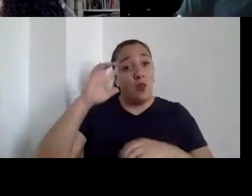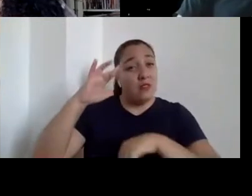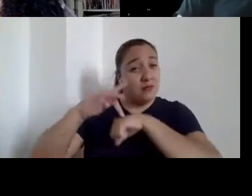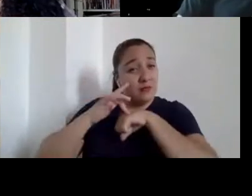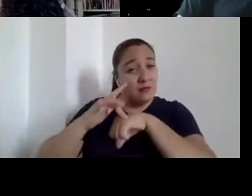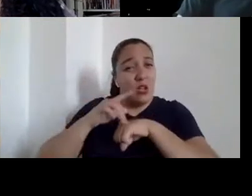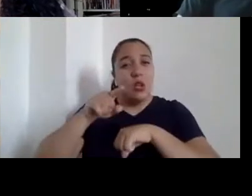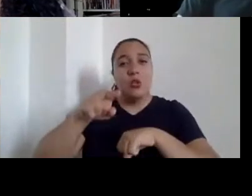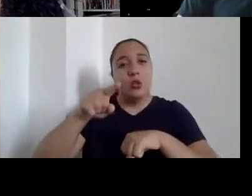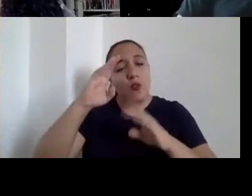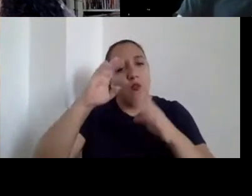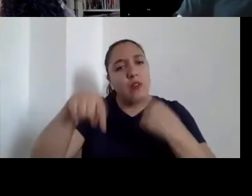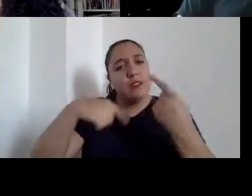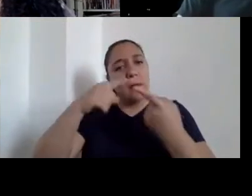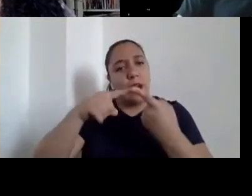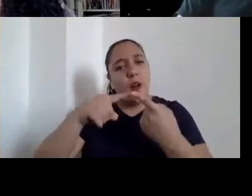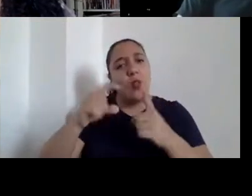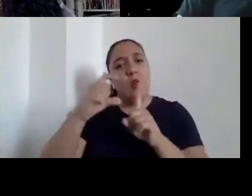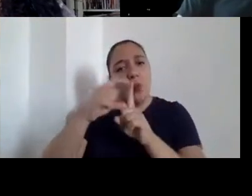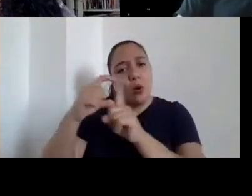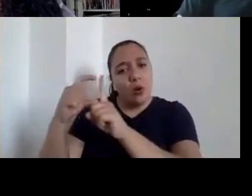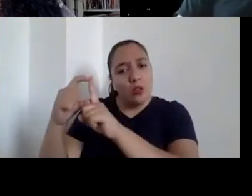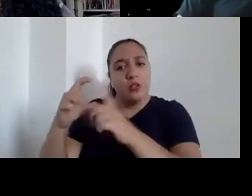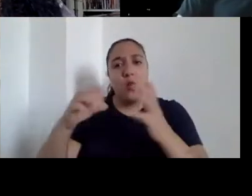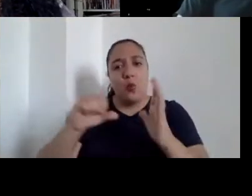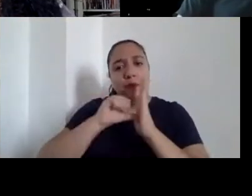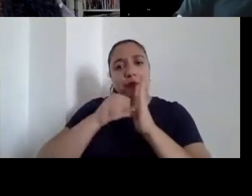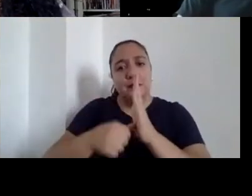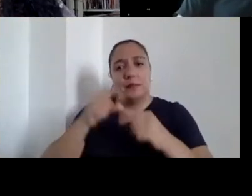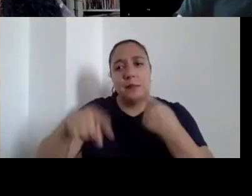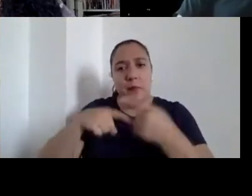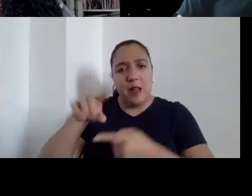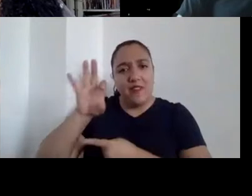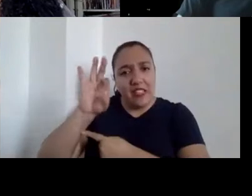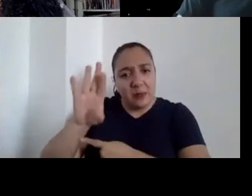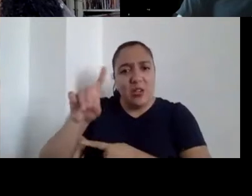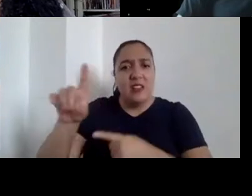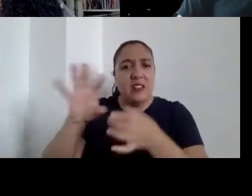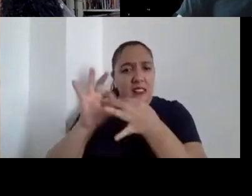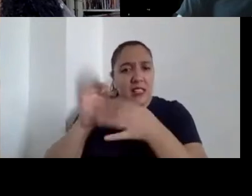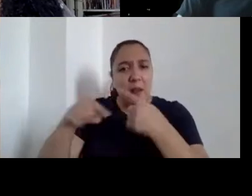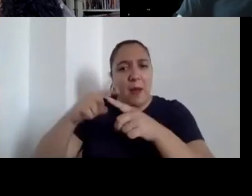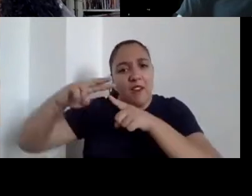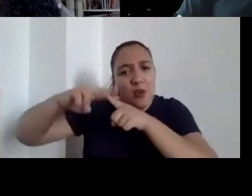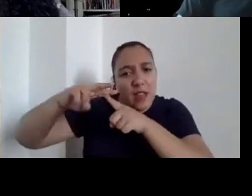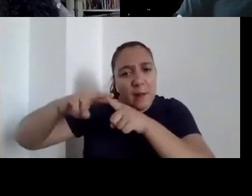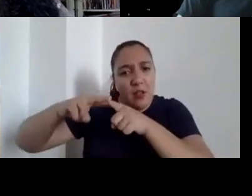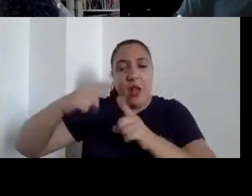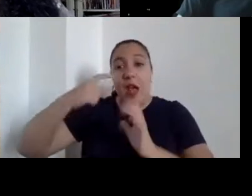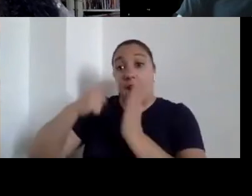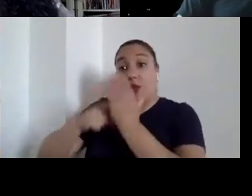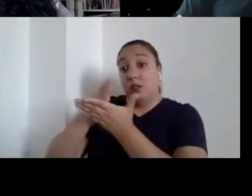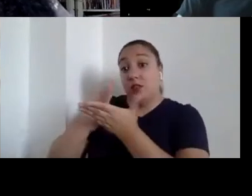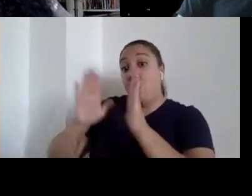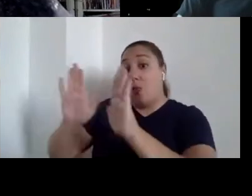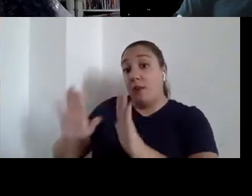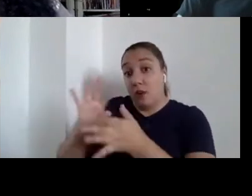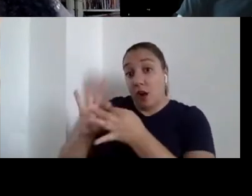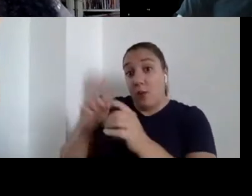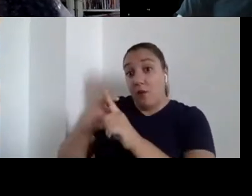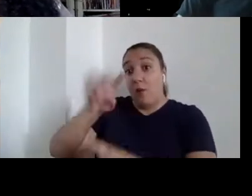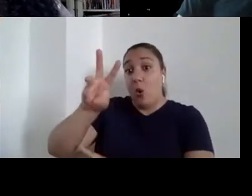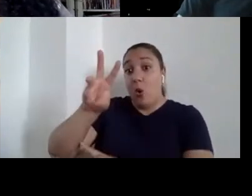reiterating the words about the vocabulary and I'm noting great comments from about the